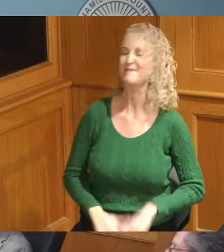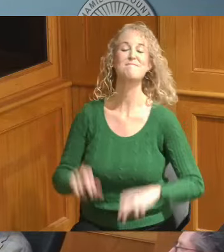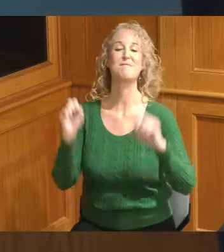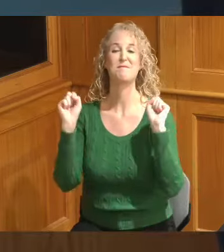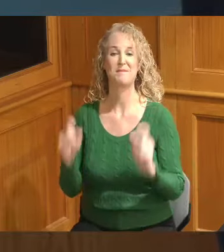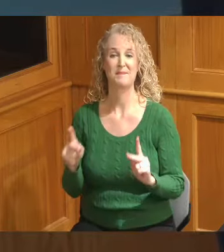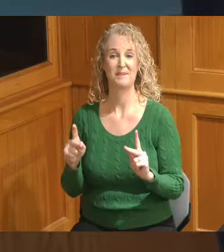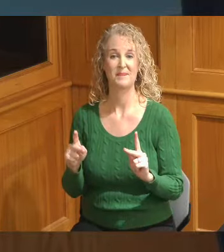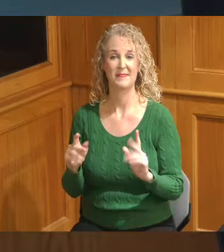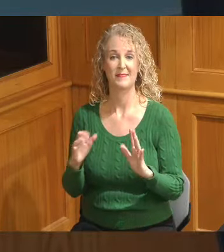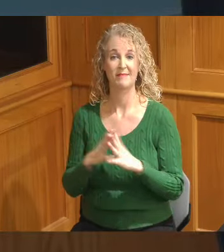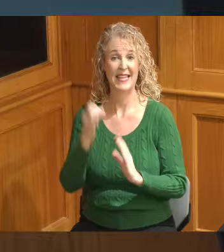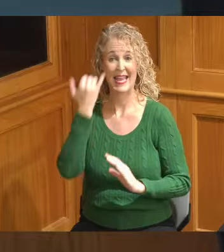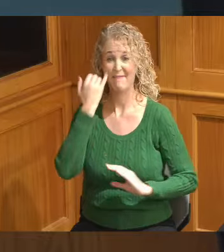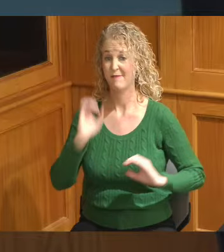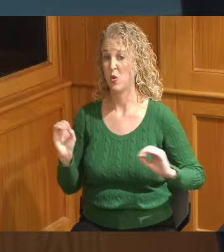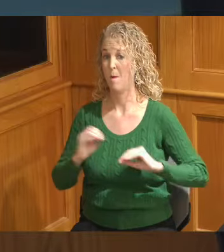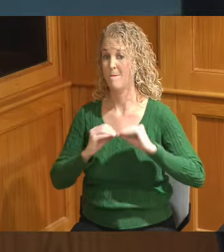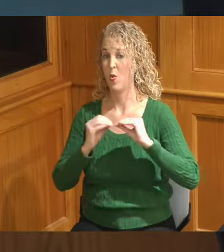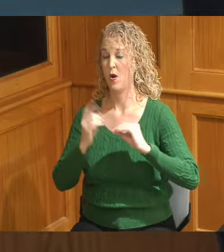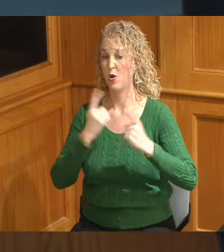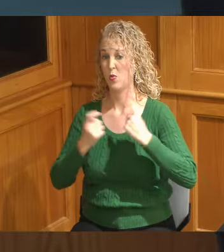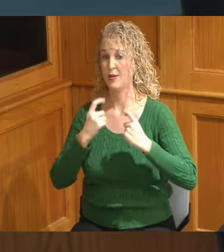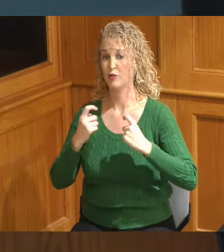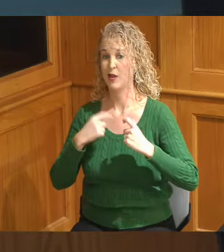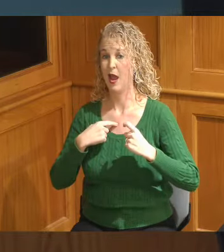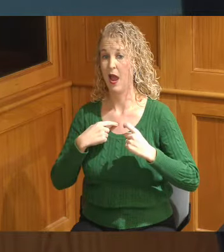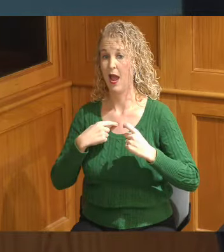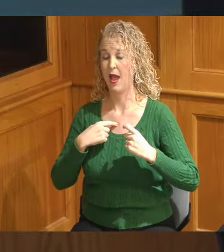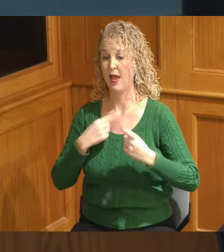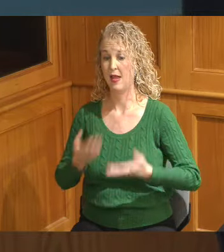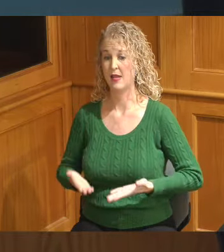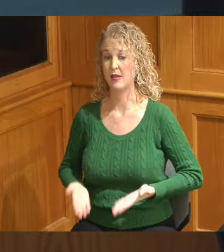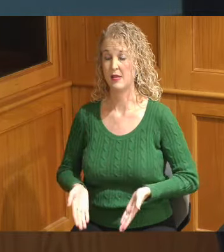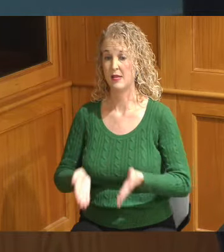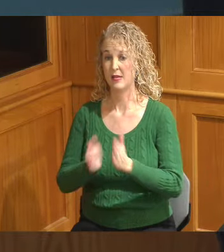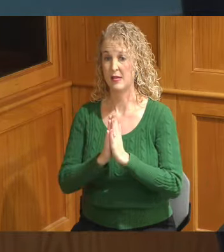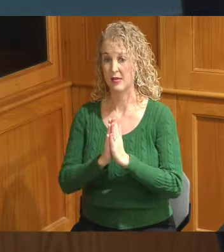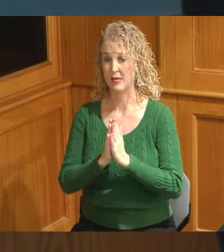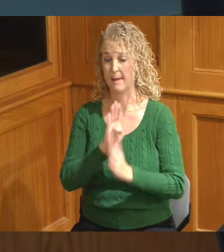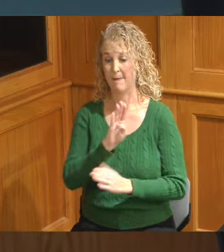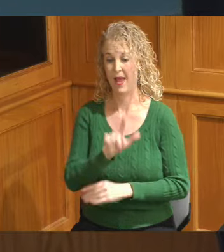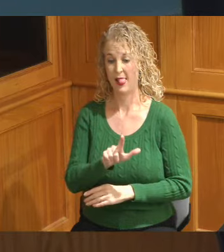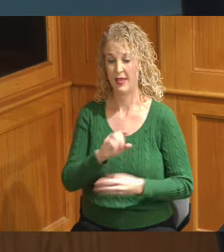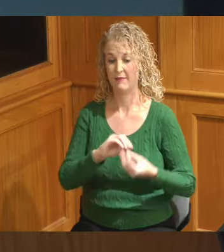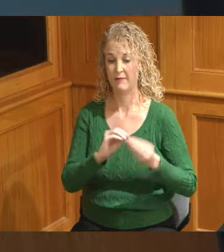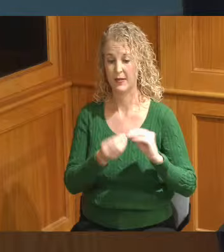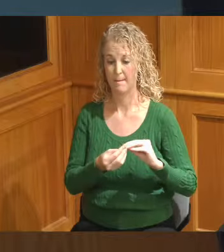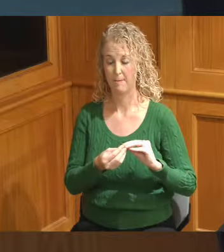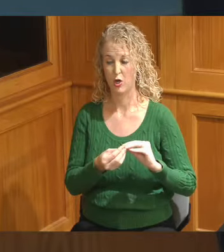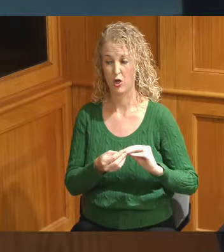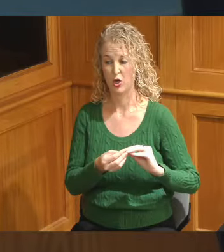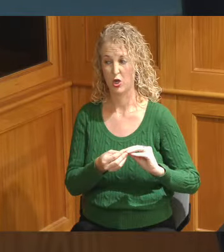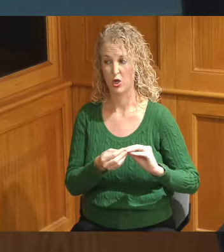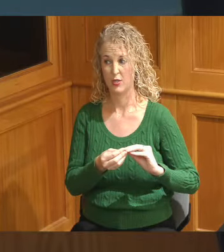we're going I'm if there are no further questions I am going to move that we approve of by leaves we